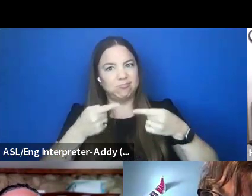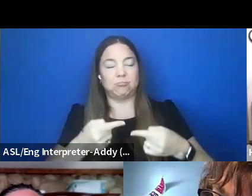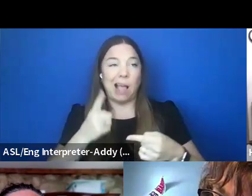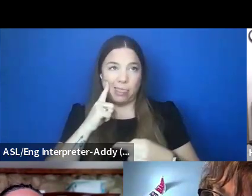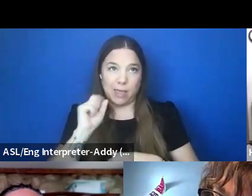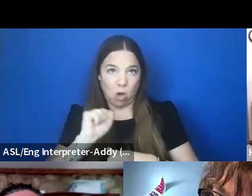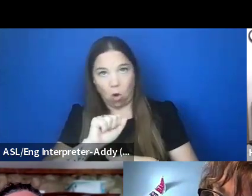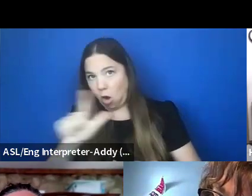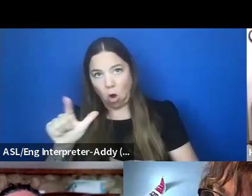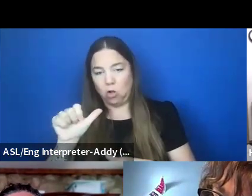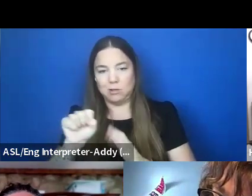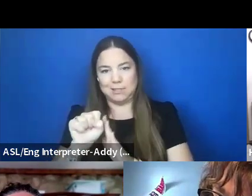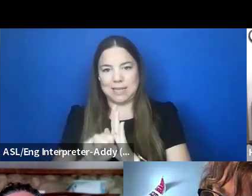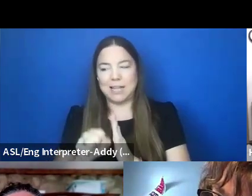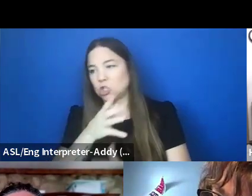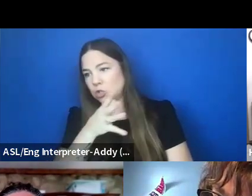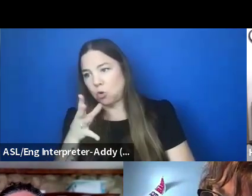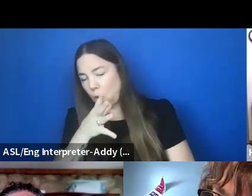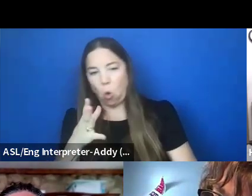Don Dew: rural and urban. Don Dew: But